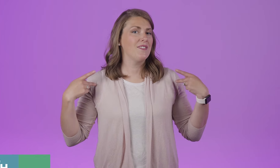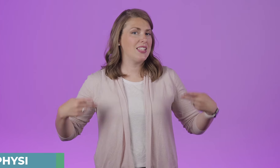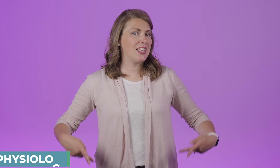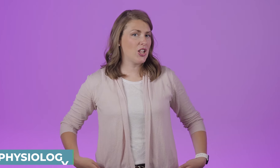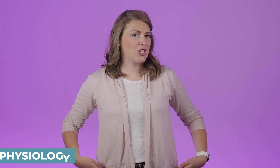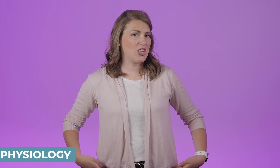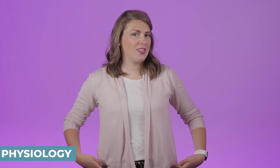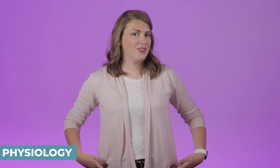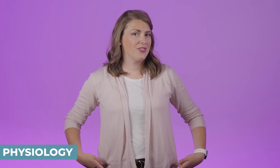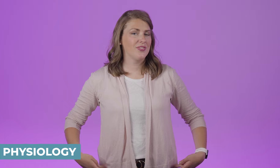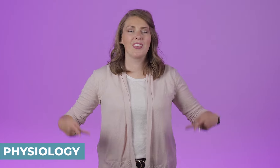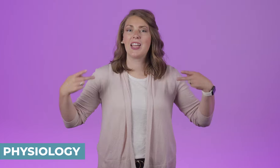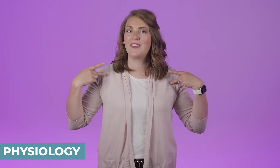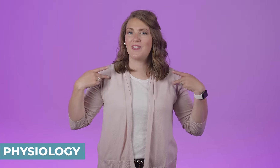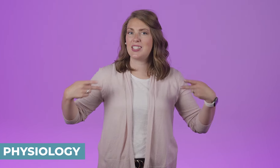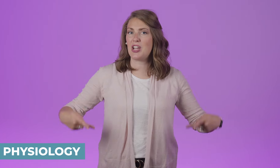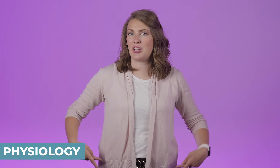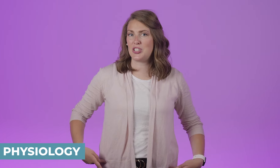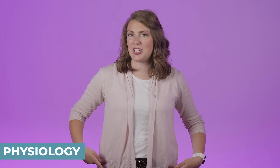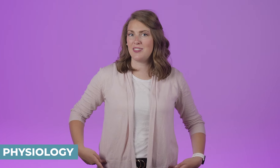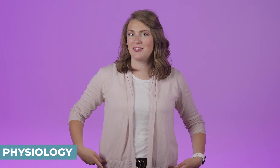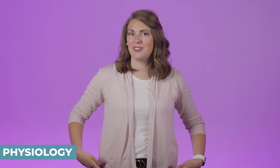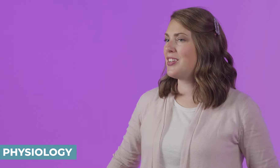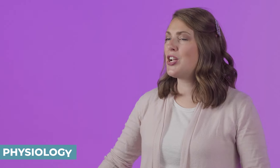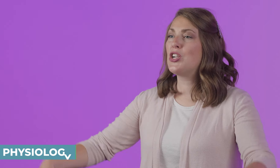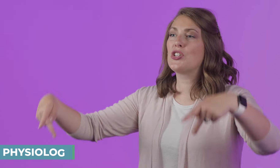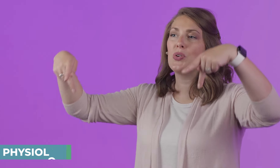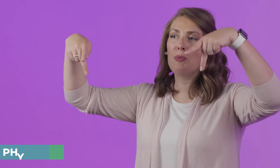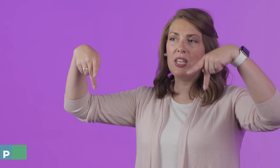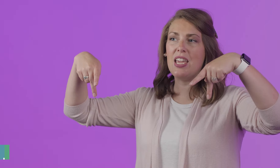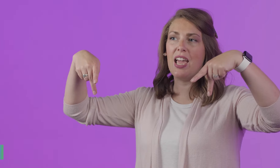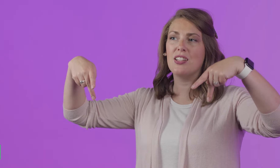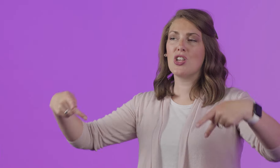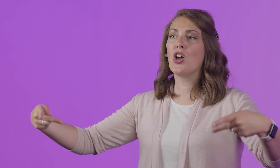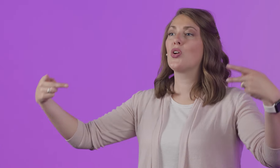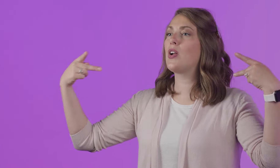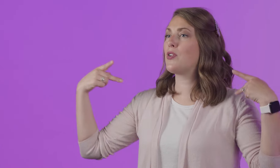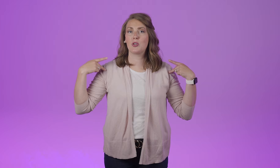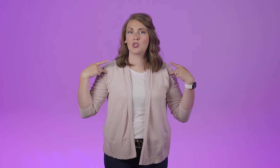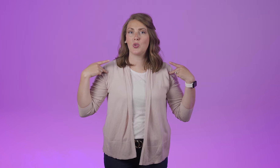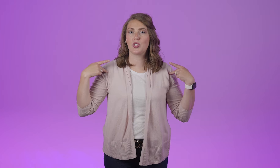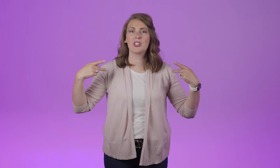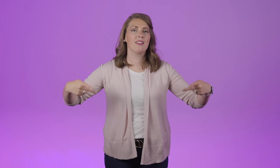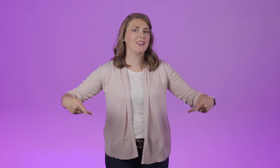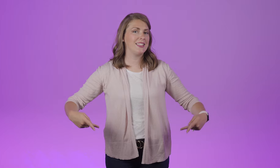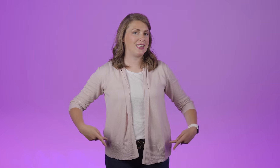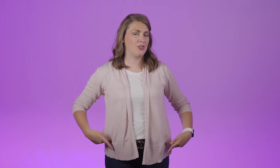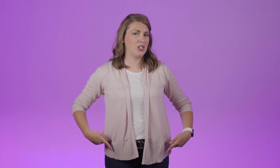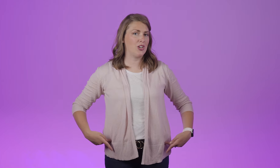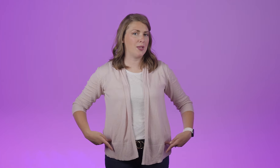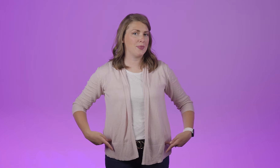PHYSIOLOGY PHYSIOLOGY You're doing "P" hands going from your shoulders down to your hips.